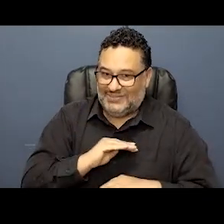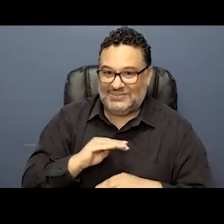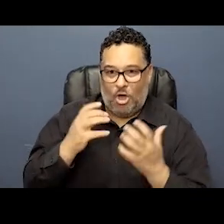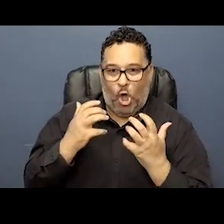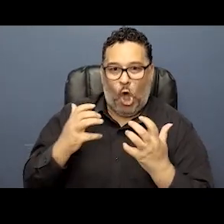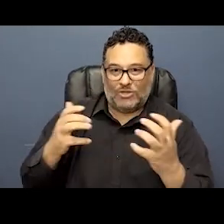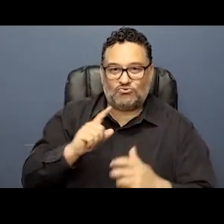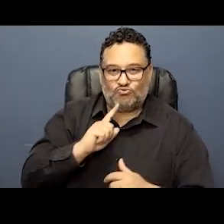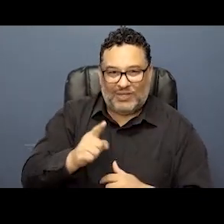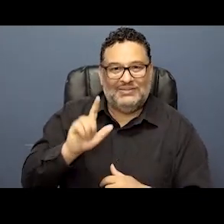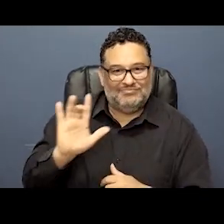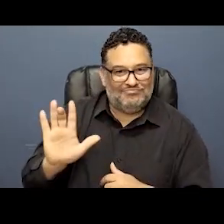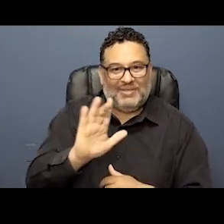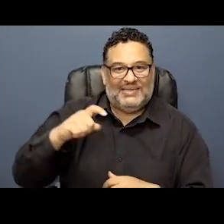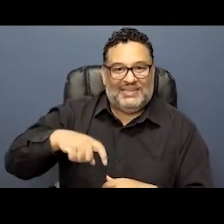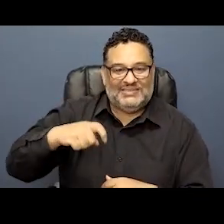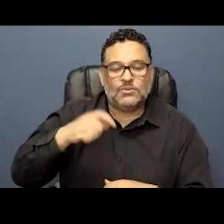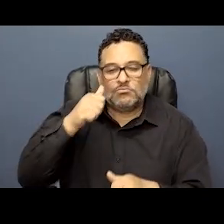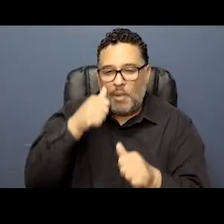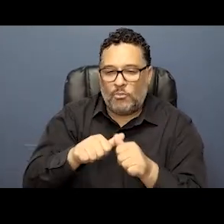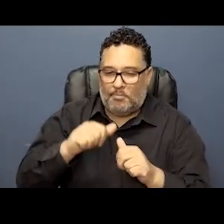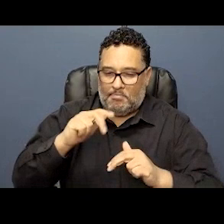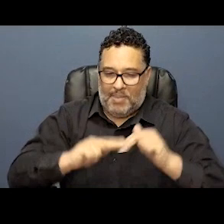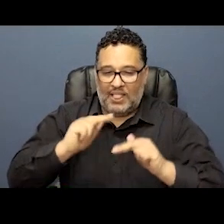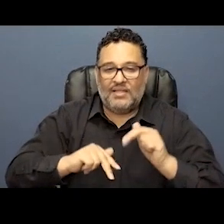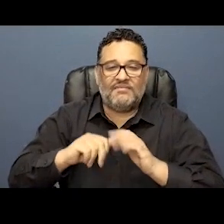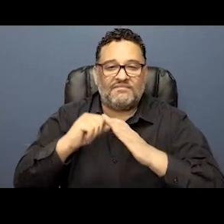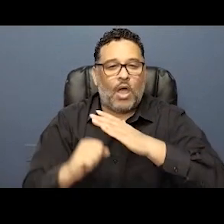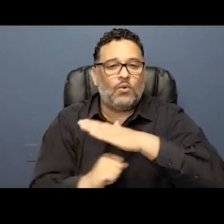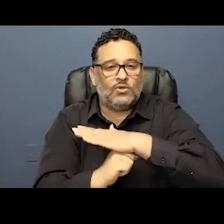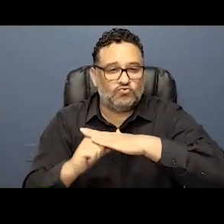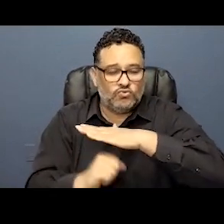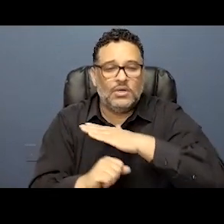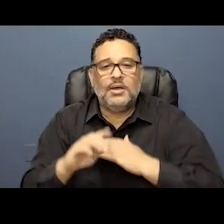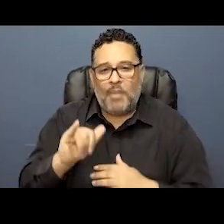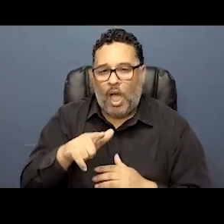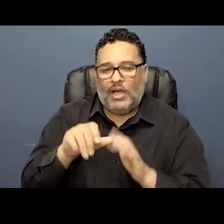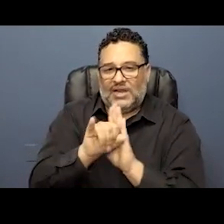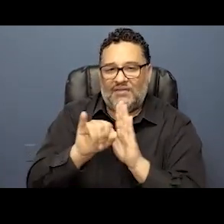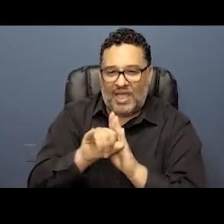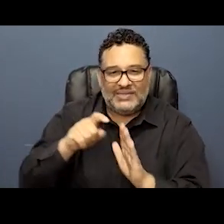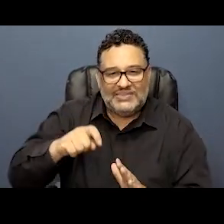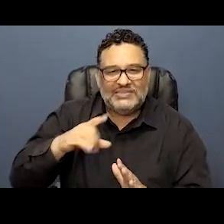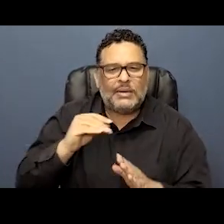Remember to build the foundation by identifying the needs and barriers of your audience. Keep